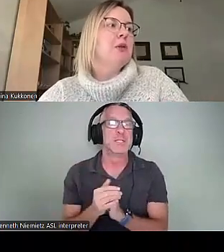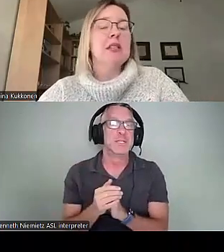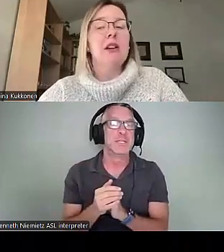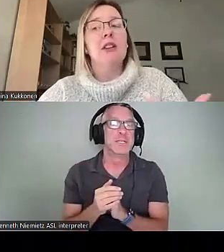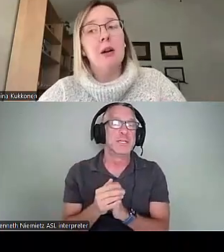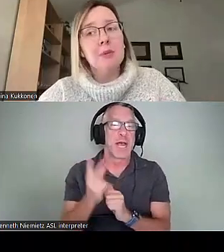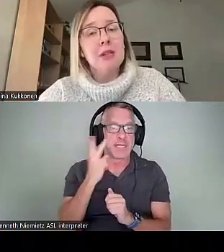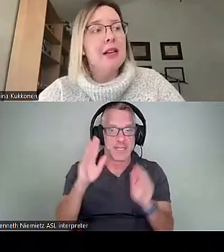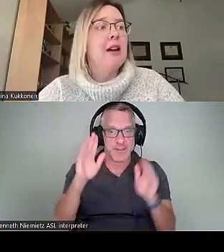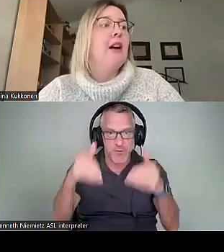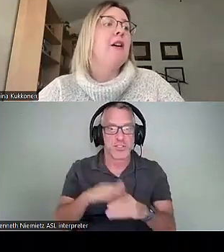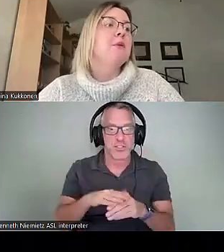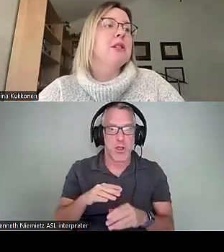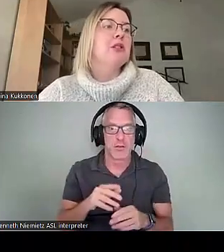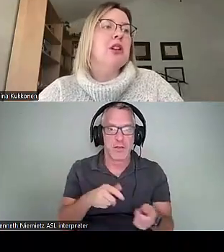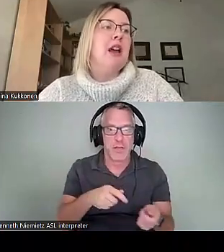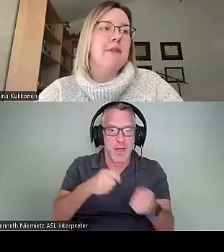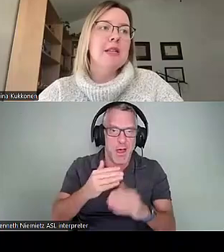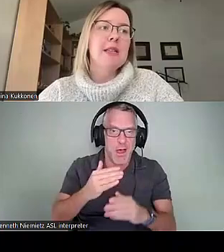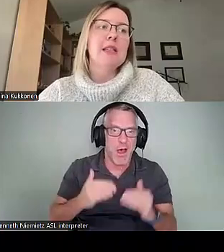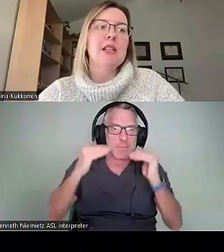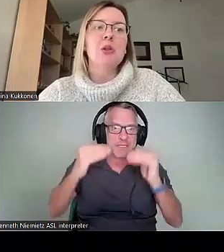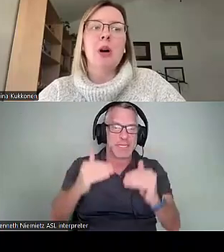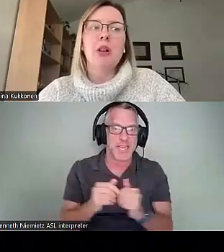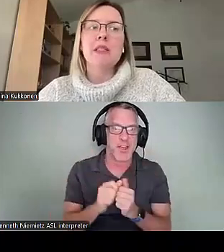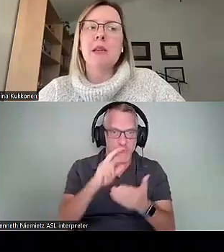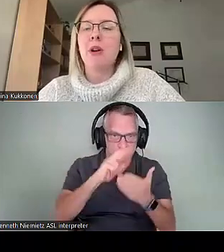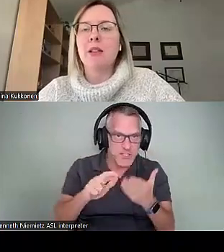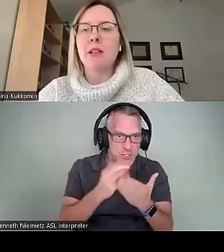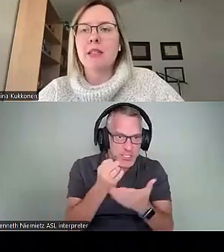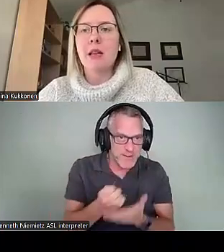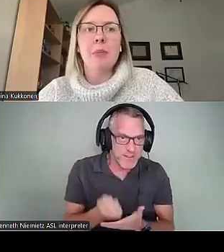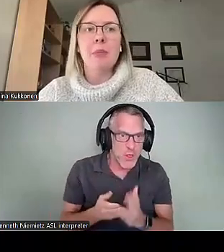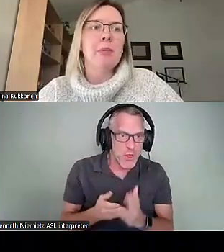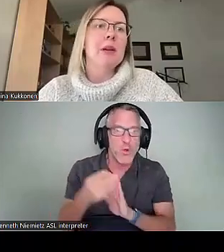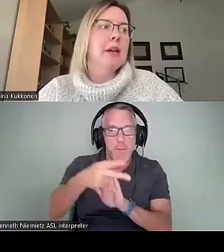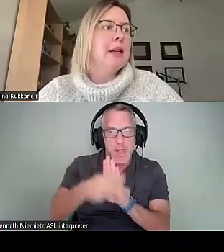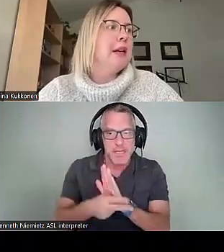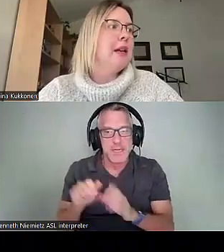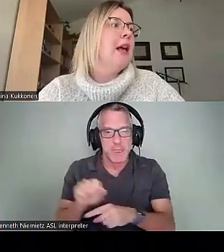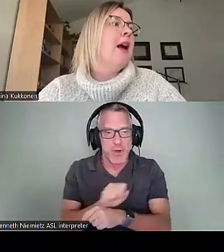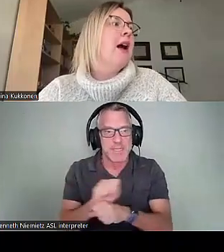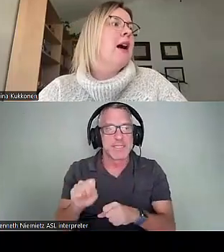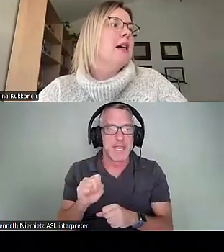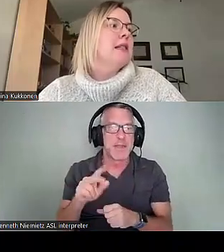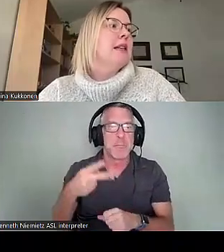focusing on the uptake of research and evidence into policy practice and public opinion. I see